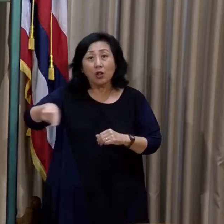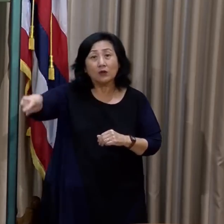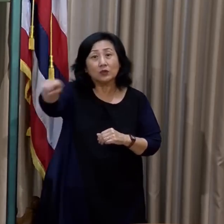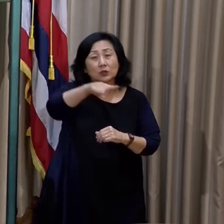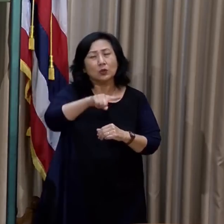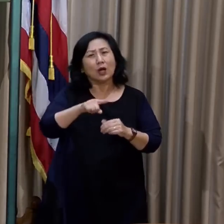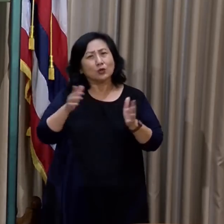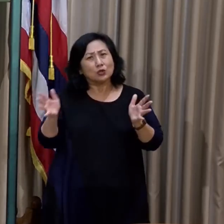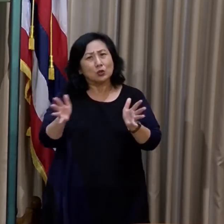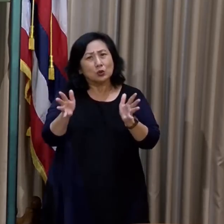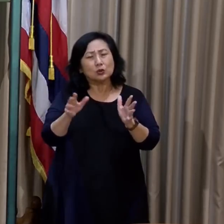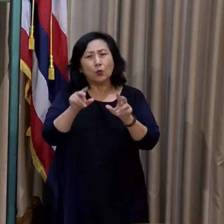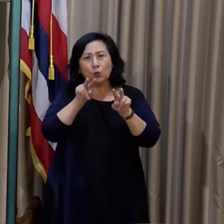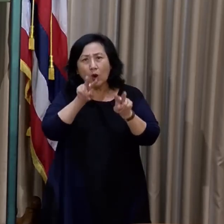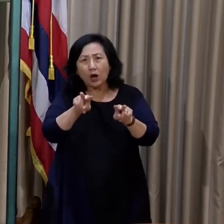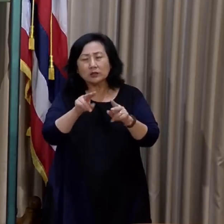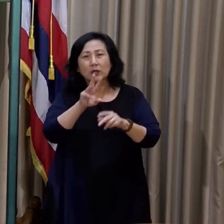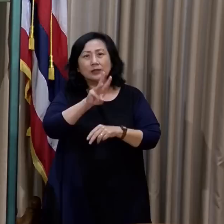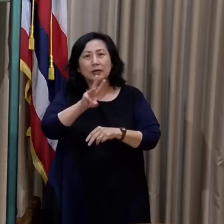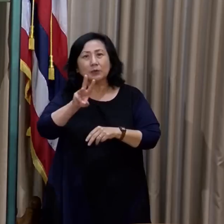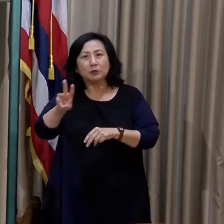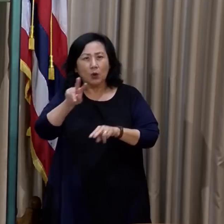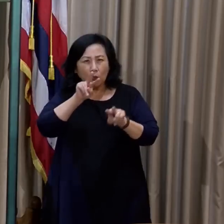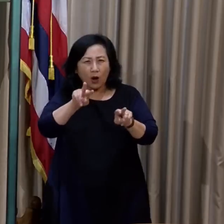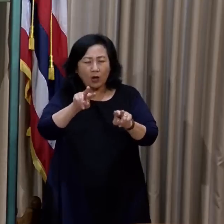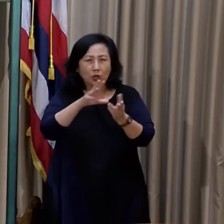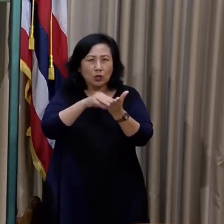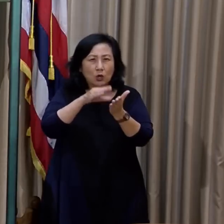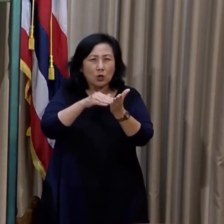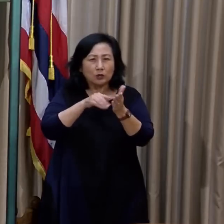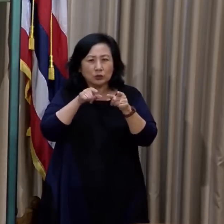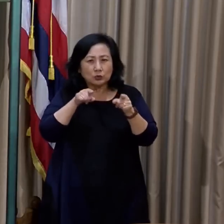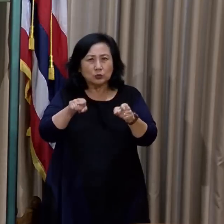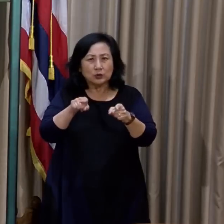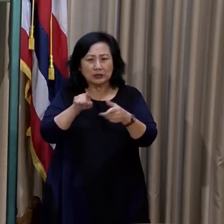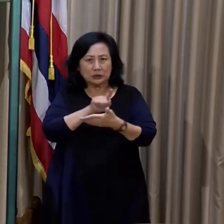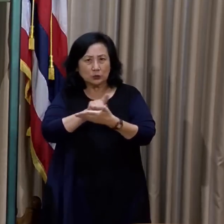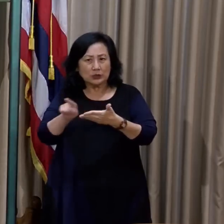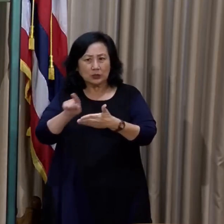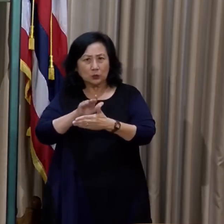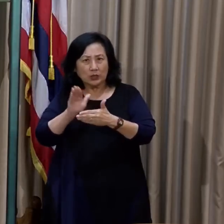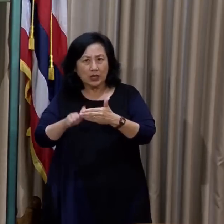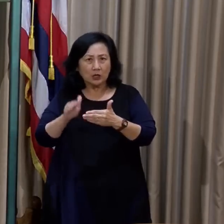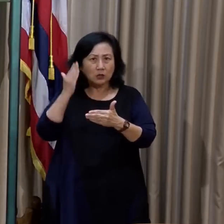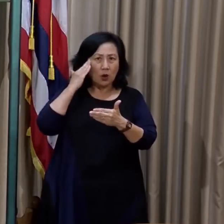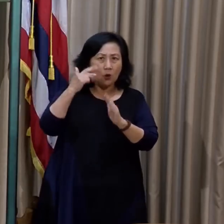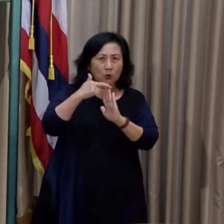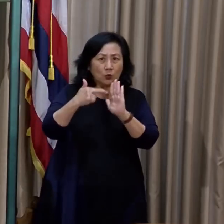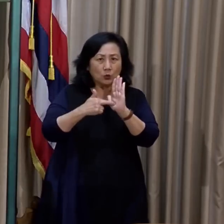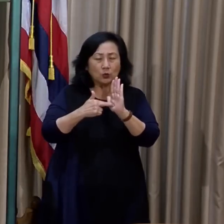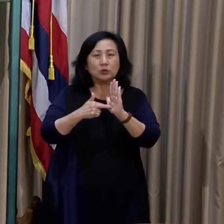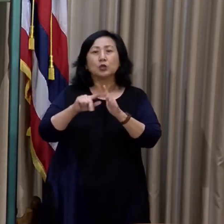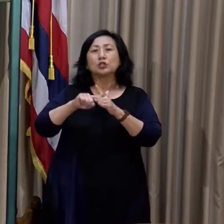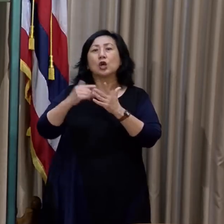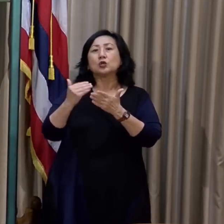POLICIES IN PLACE FOR INTERISLAND TRAVEL, SO I WANT TO ENCOURAGE ALL OF YOU TO STAY ON